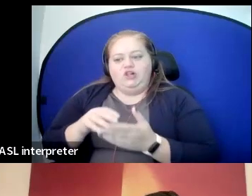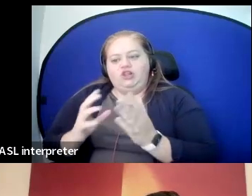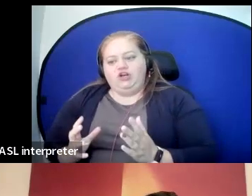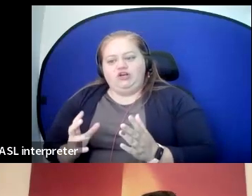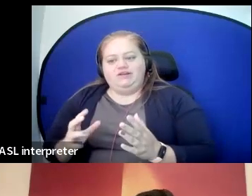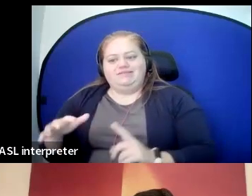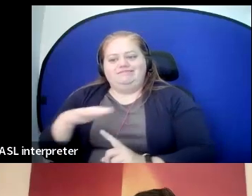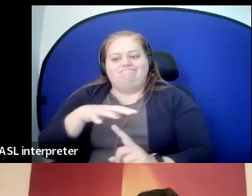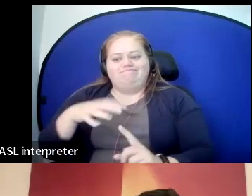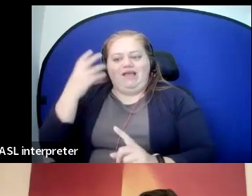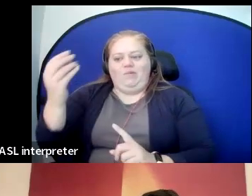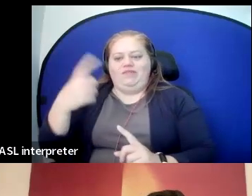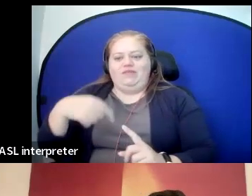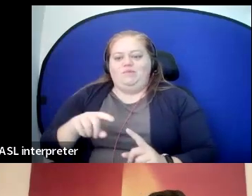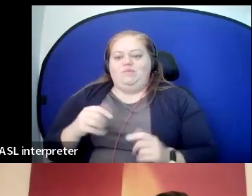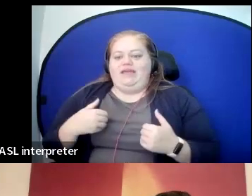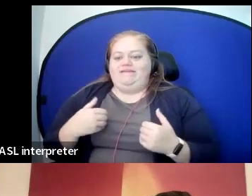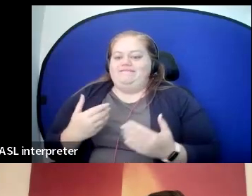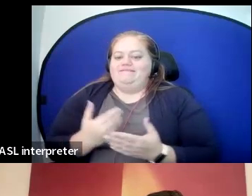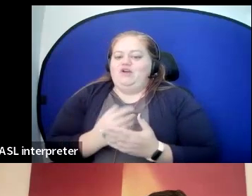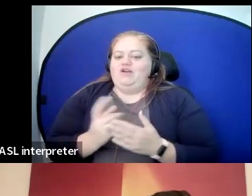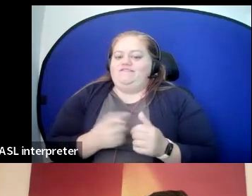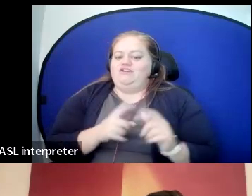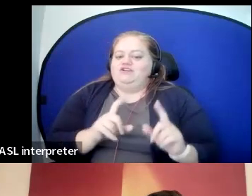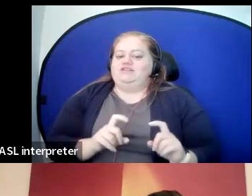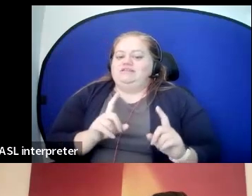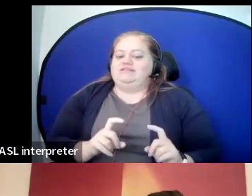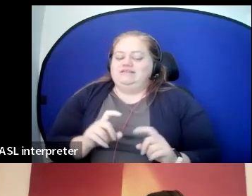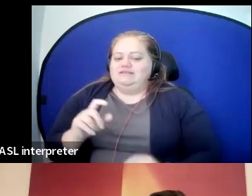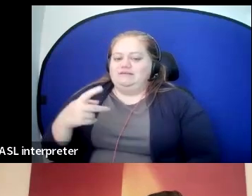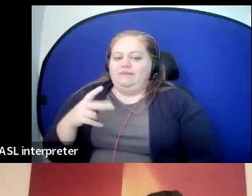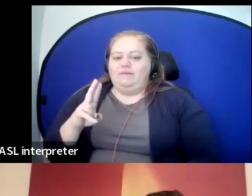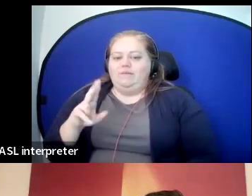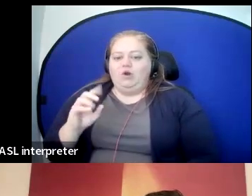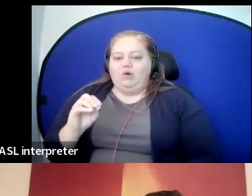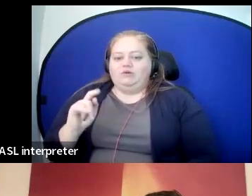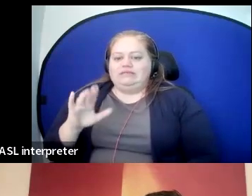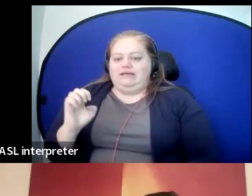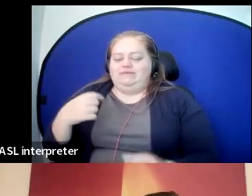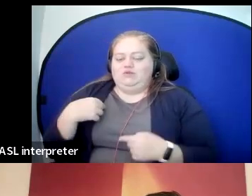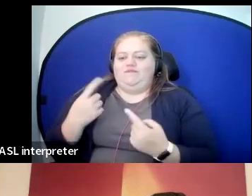But that's our prototype. That's our testing cycle so far.